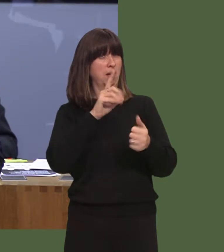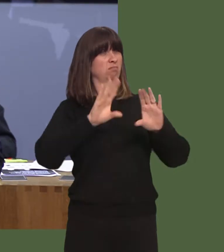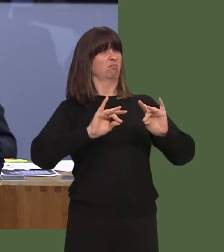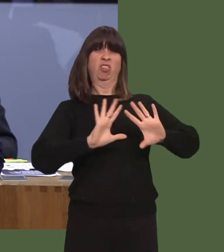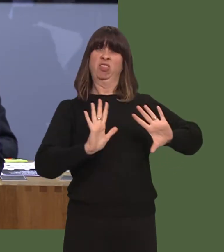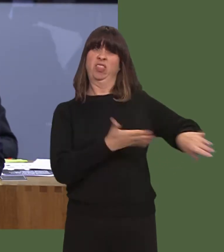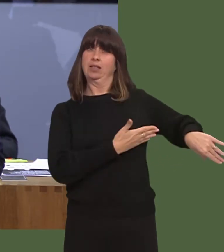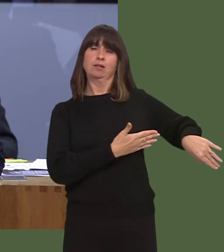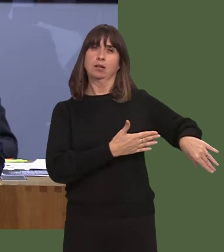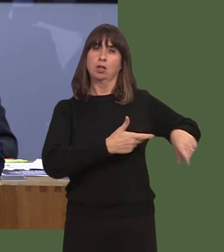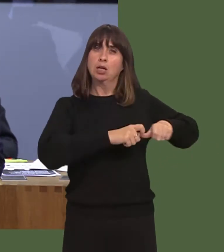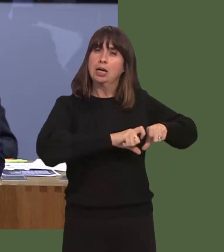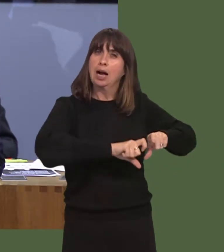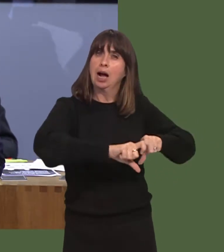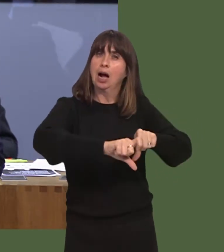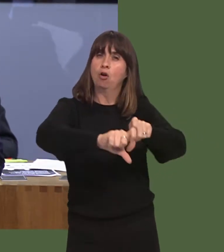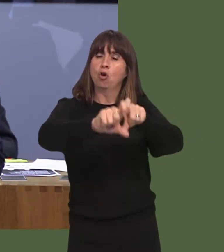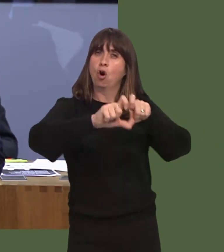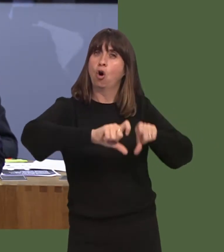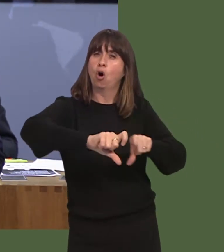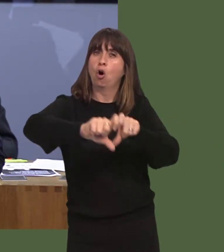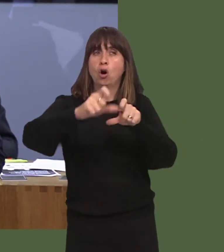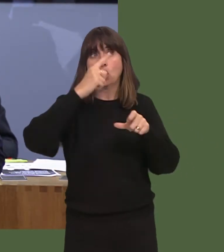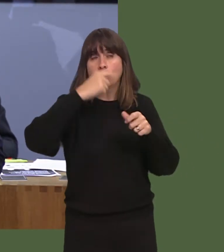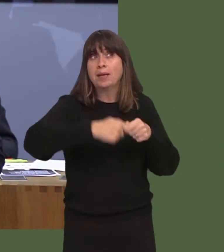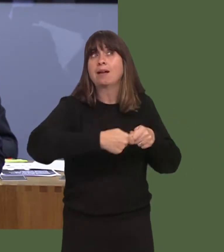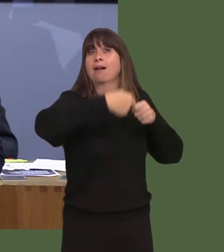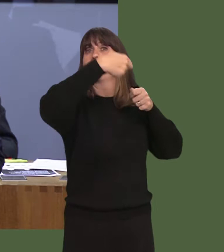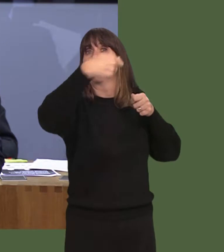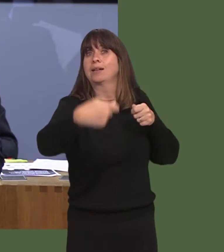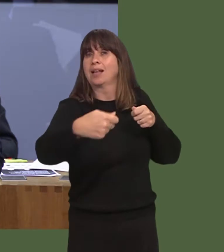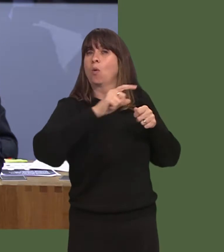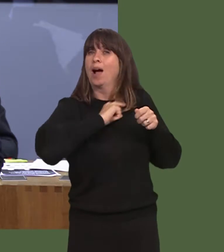will you consider extending the opportunity to run, in particular, the website, which